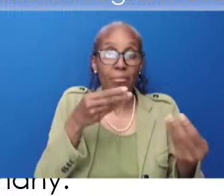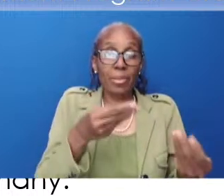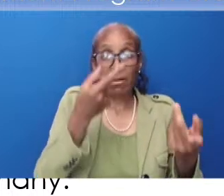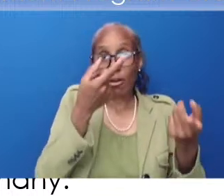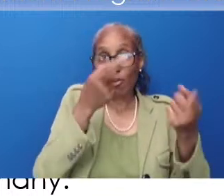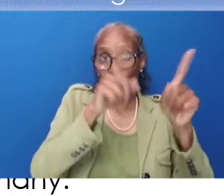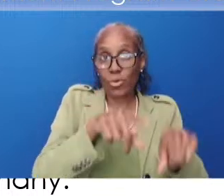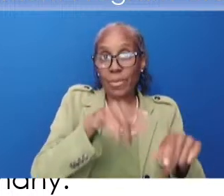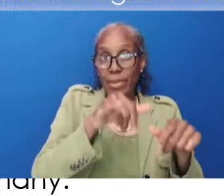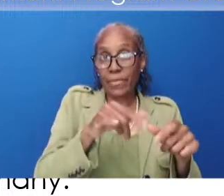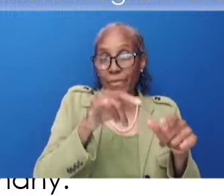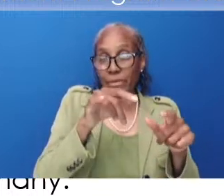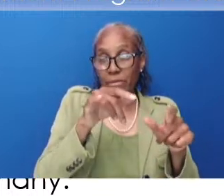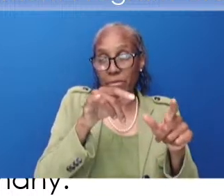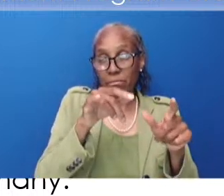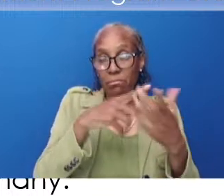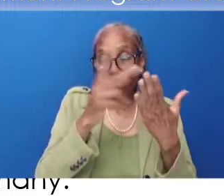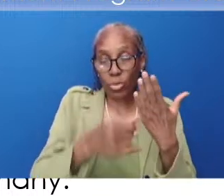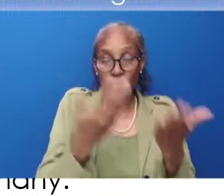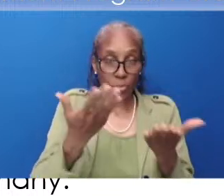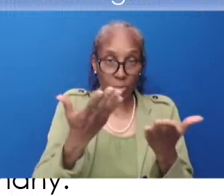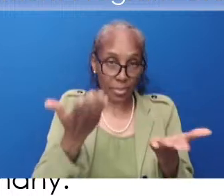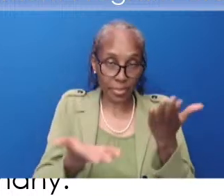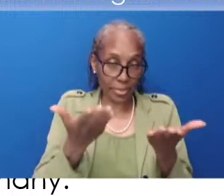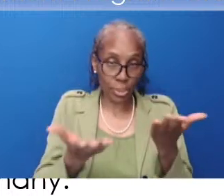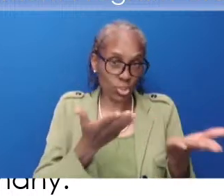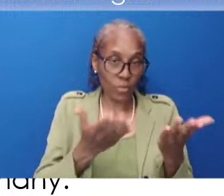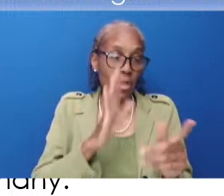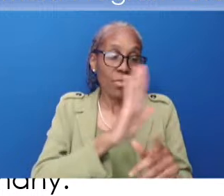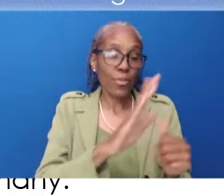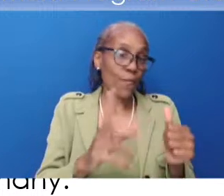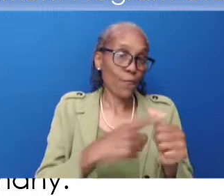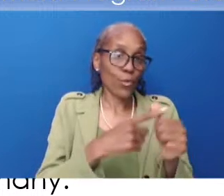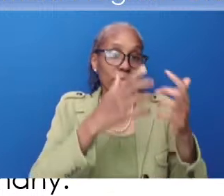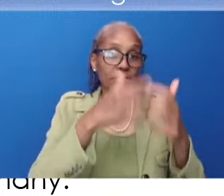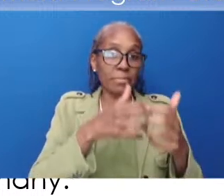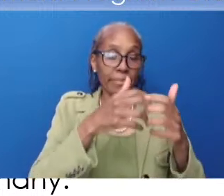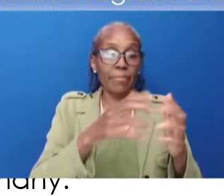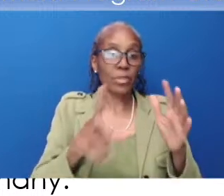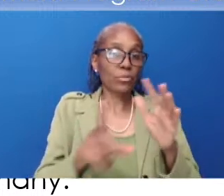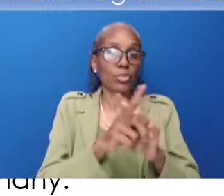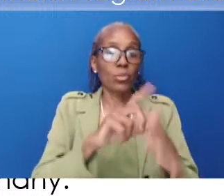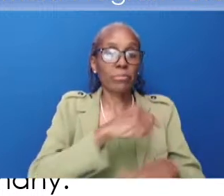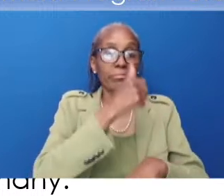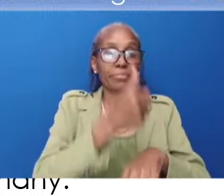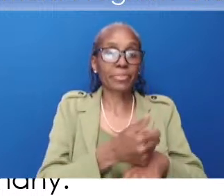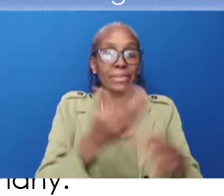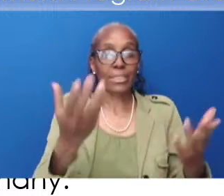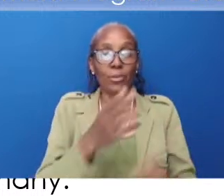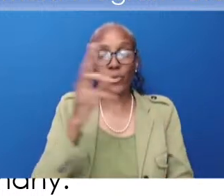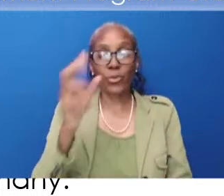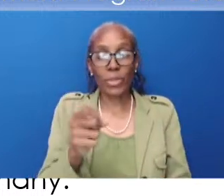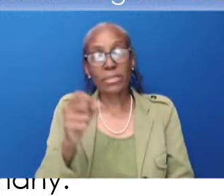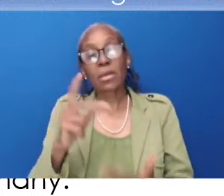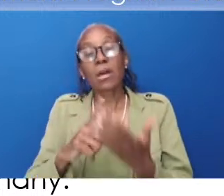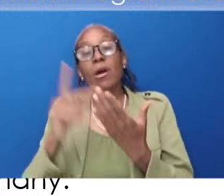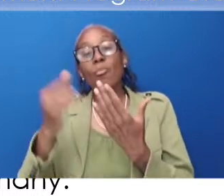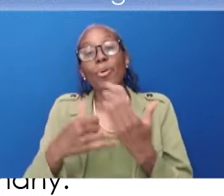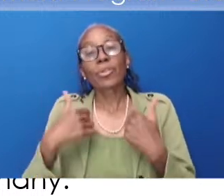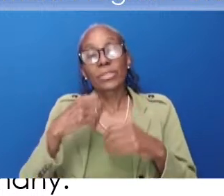LONG-TERM AGREEMENT WITH THIS PROJECT, WHICH THIS PROJECT WOULD LIKELY SERVE.